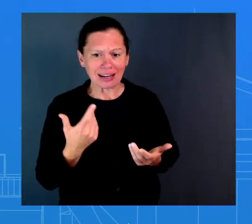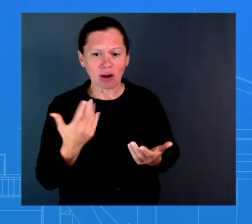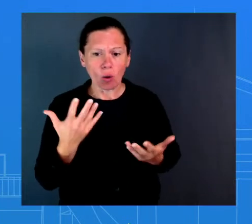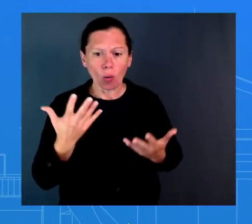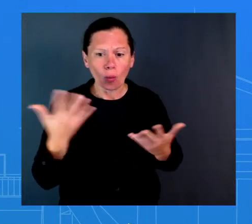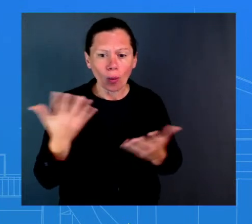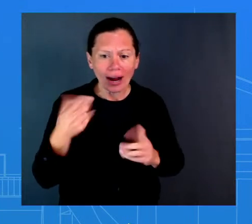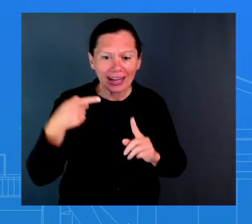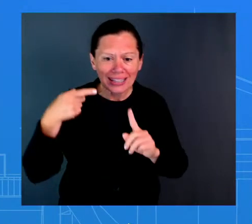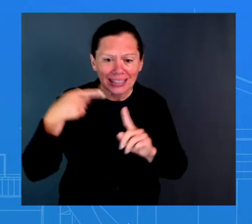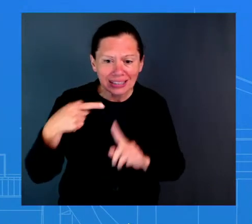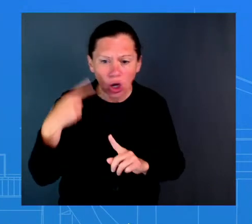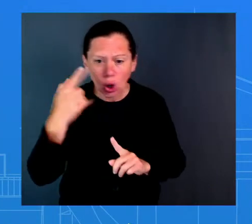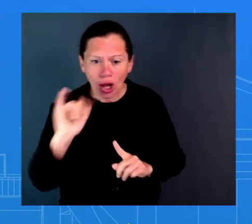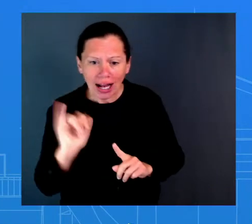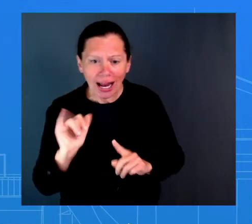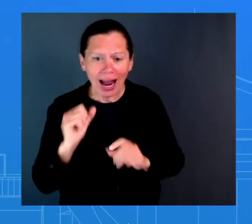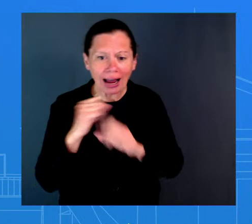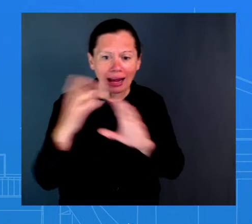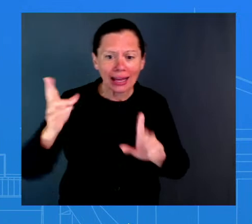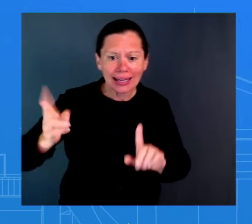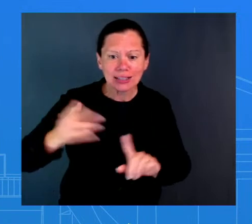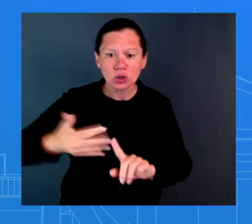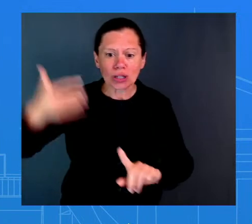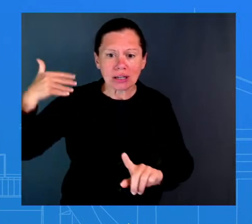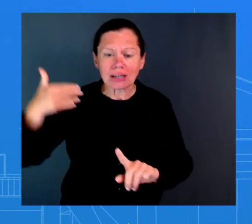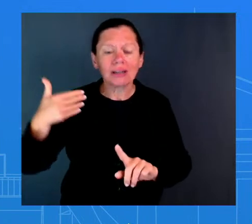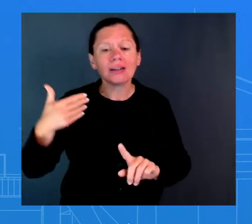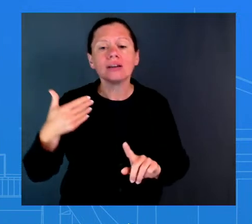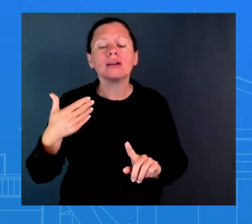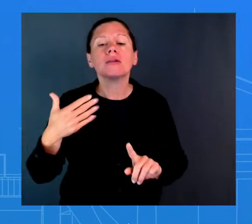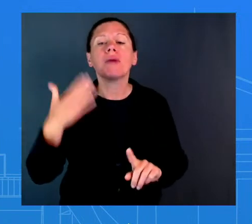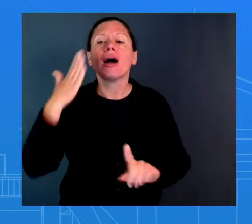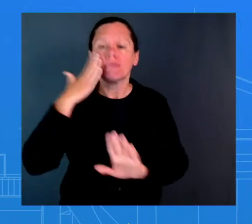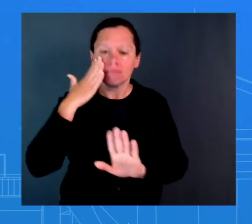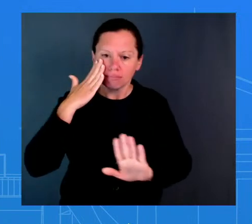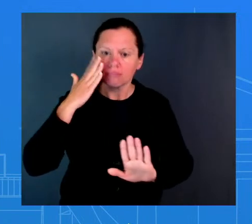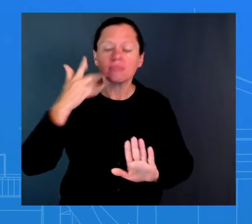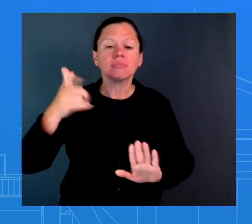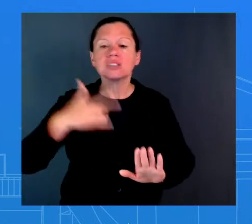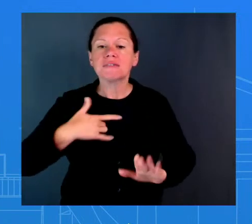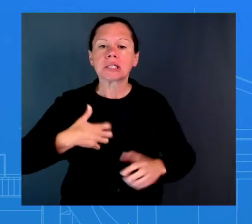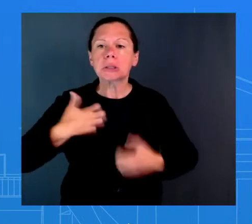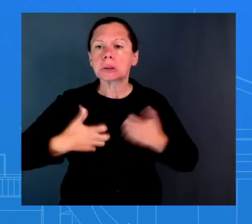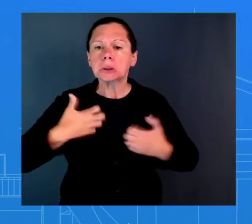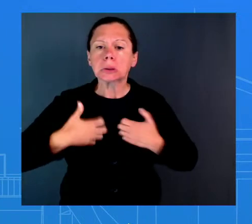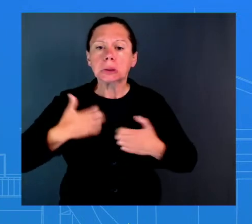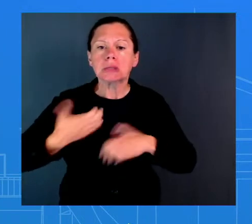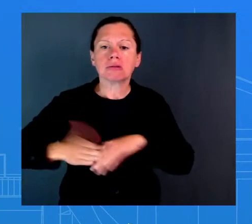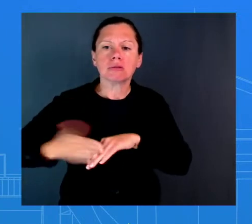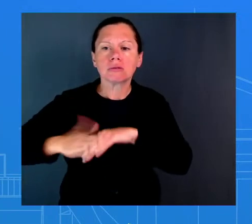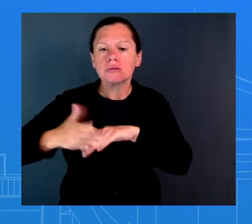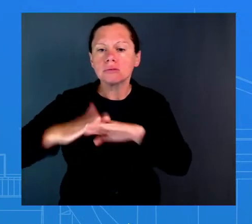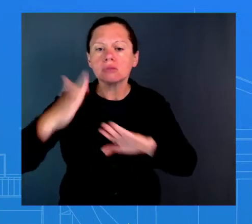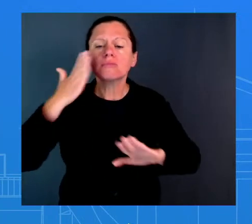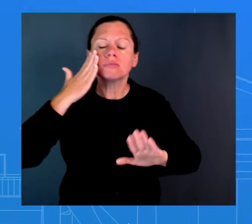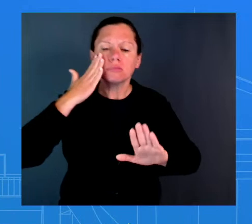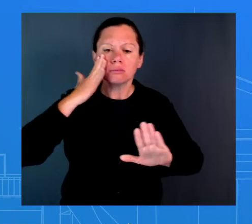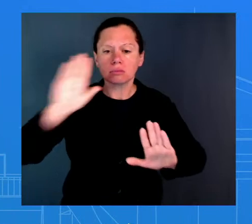that aggression unchecked can be aggression unleashed. That could mean further aggression by Russia or it could be aggression by another autocratic power